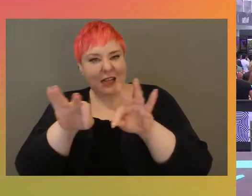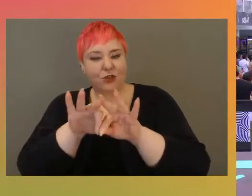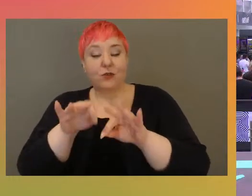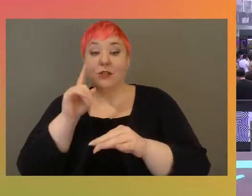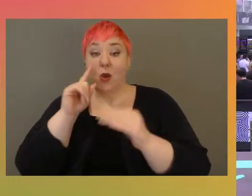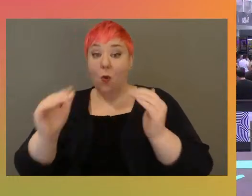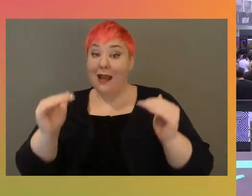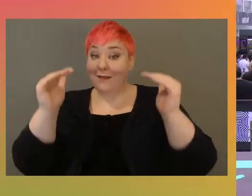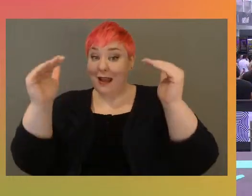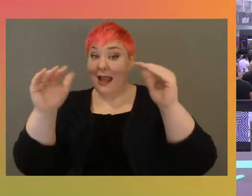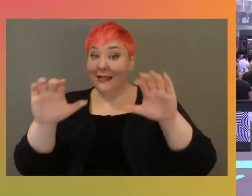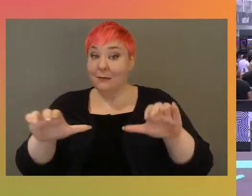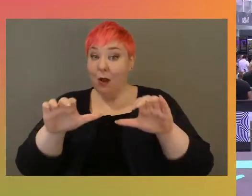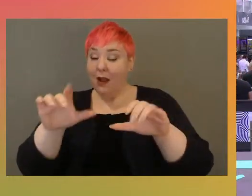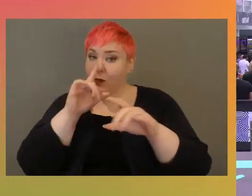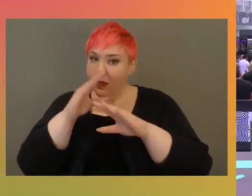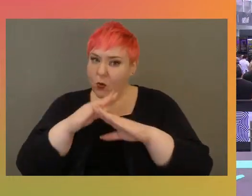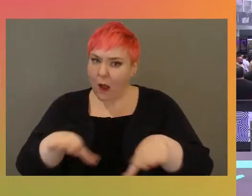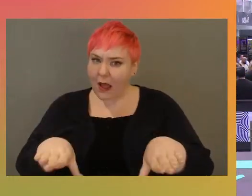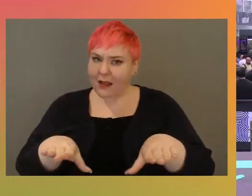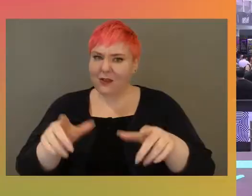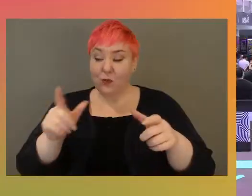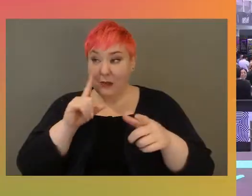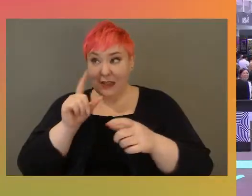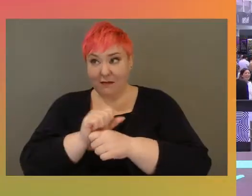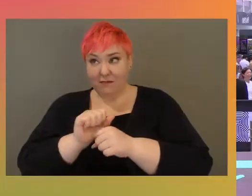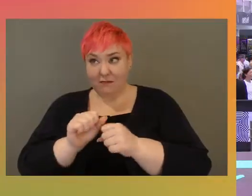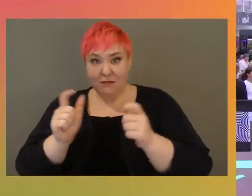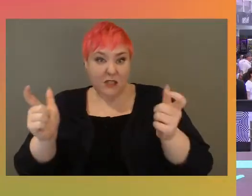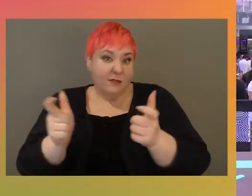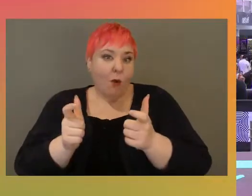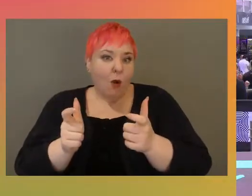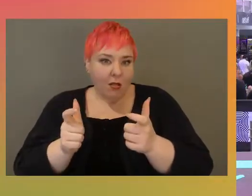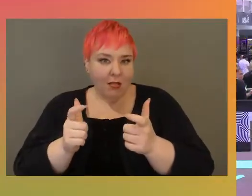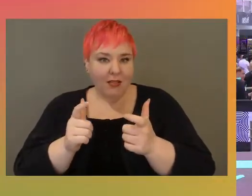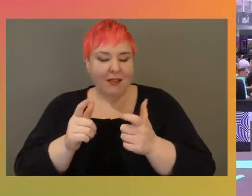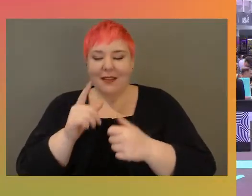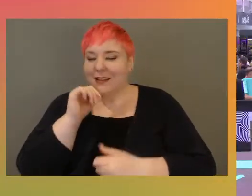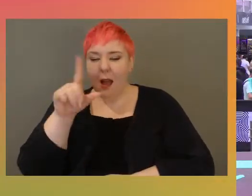REFINED YOU GET IN PRACTICE, IT BECOMES MORE ESSENTIAL.